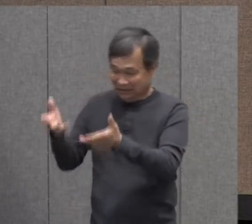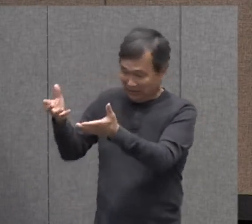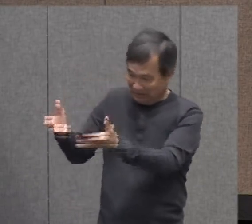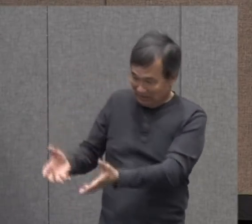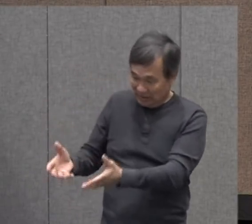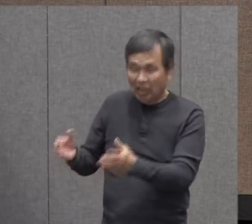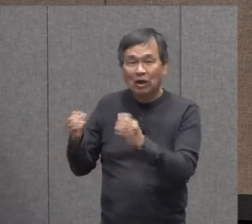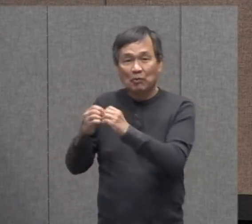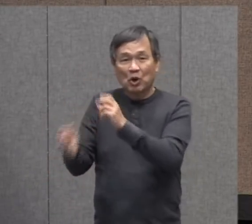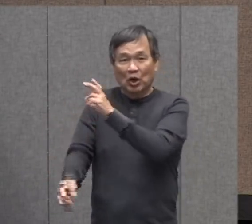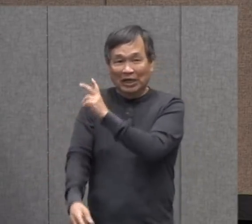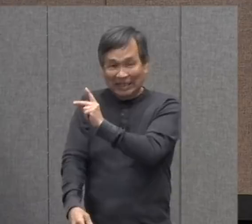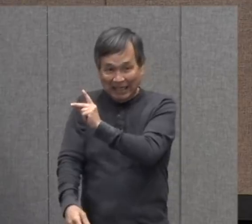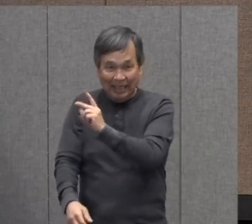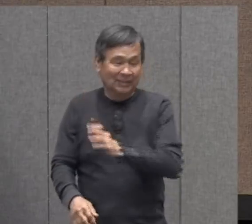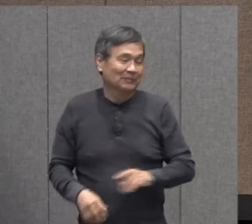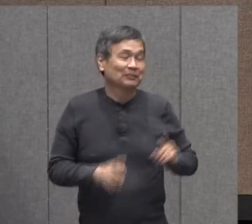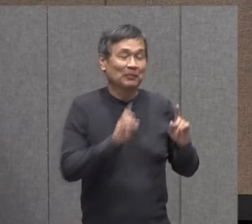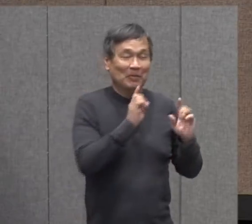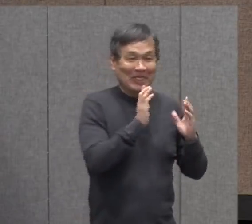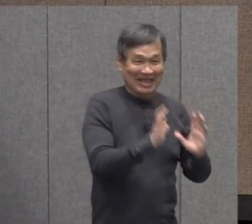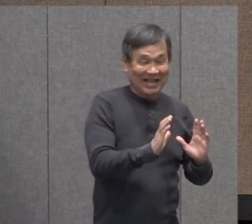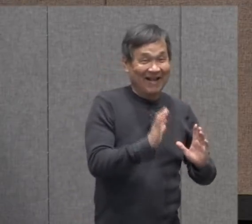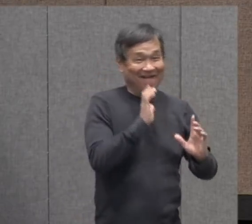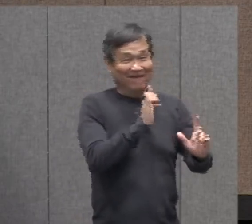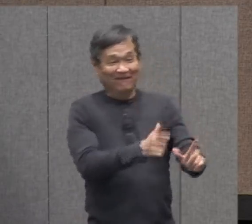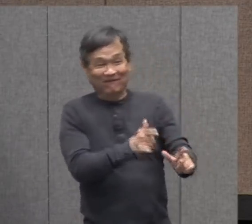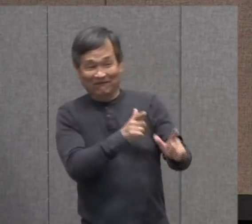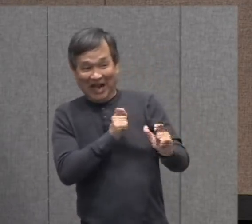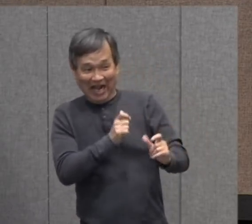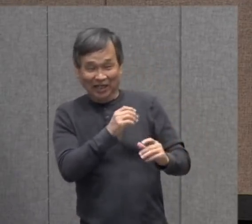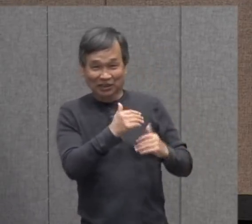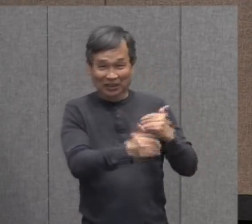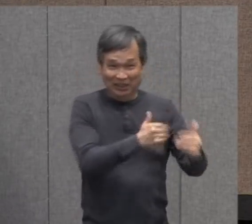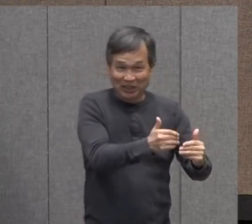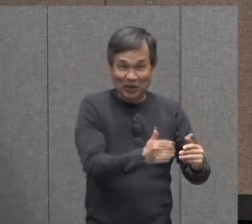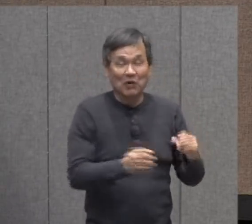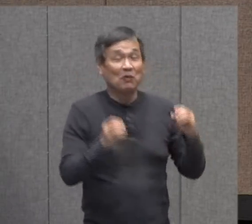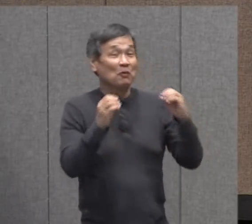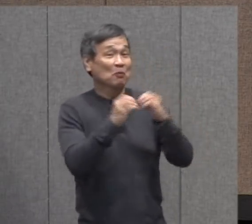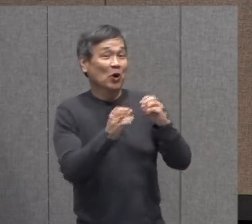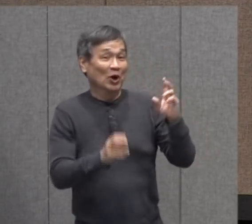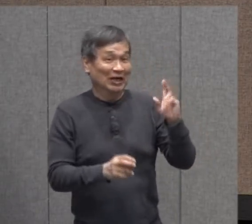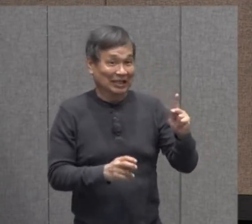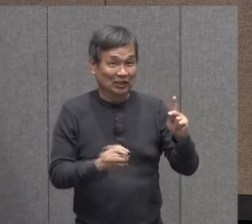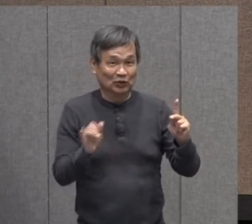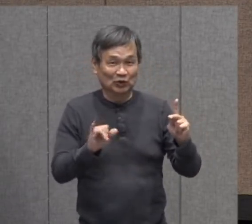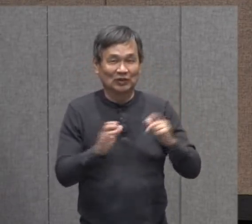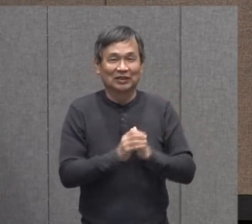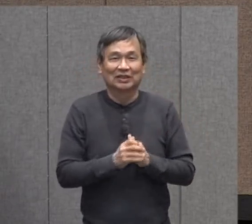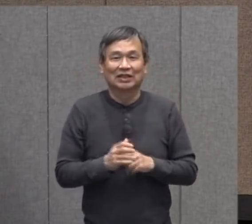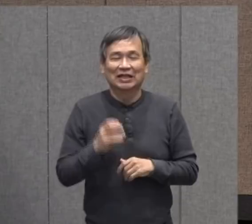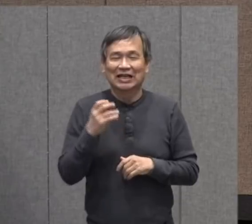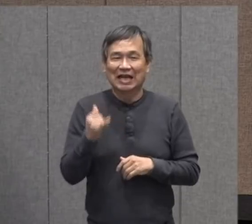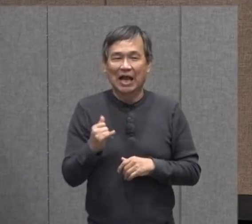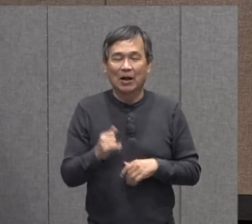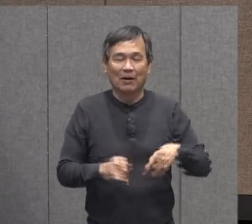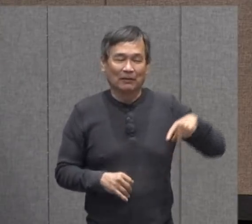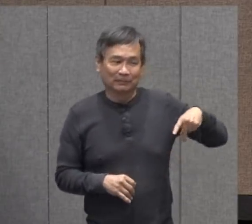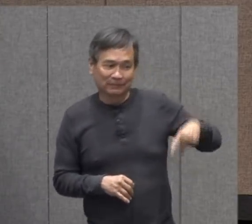The faster the object is moving, the more kinetic energy it has also. When it comes to potential energy,